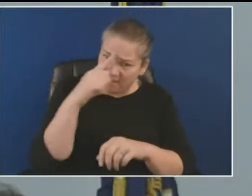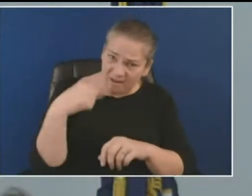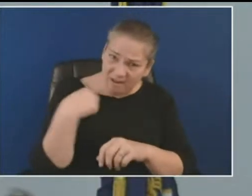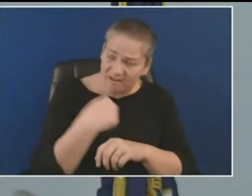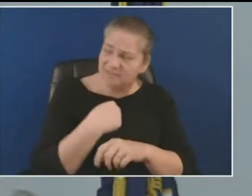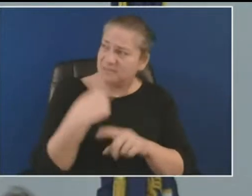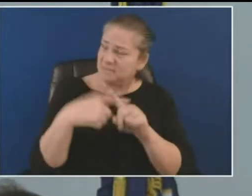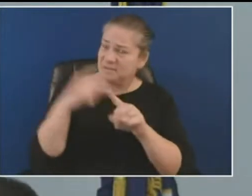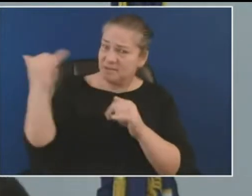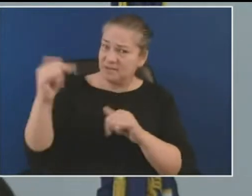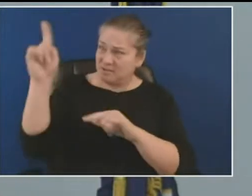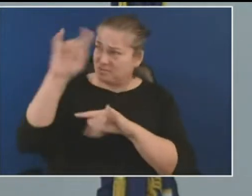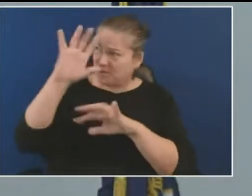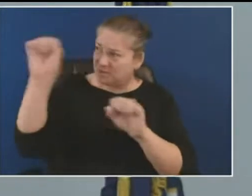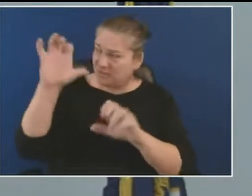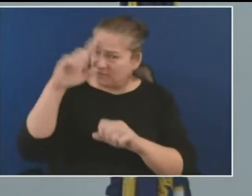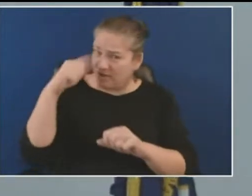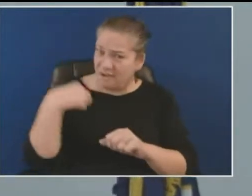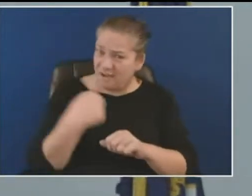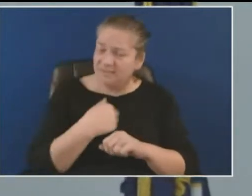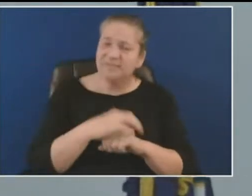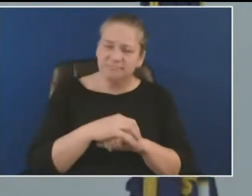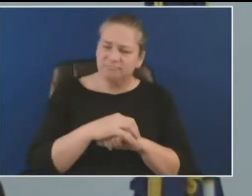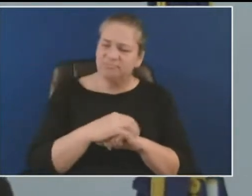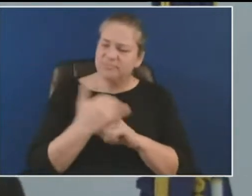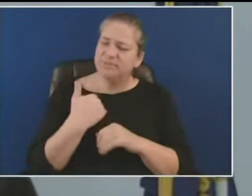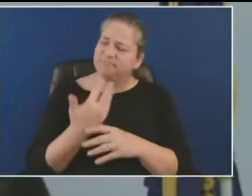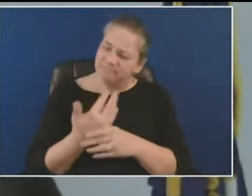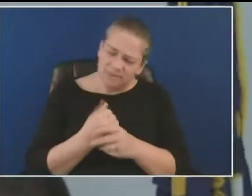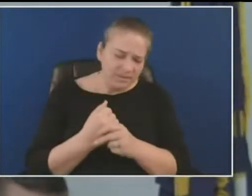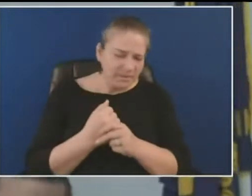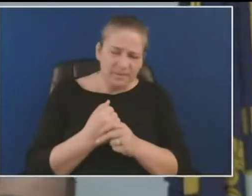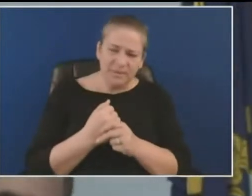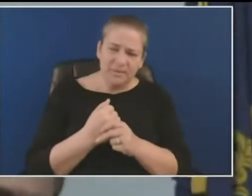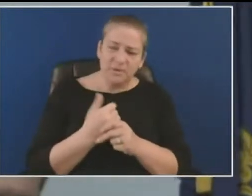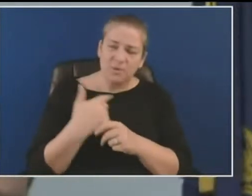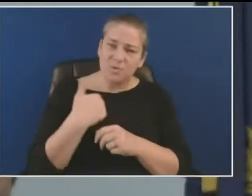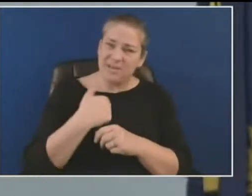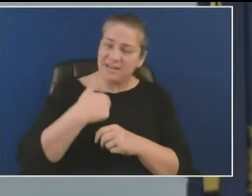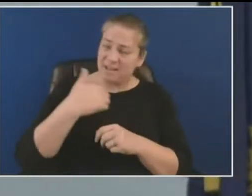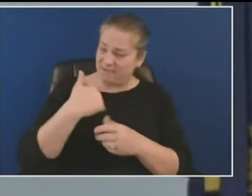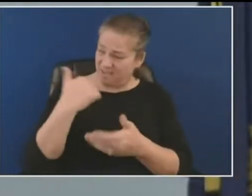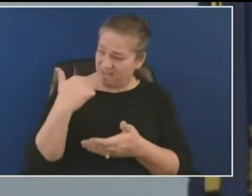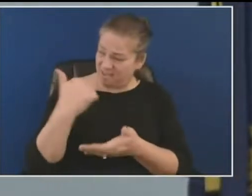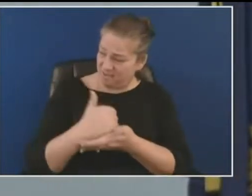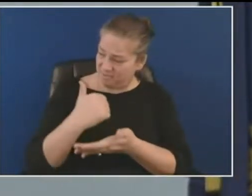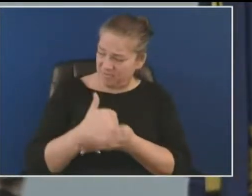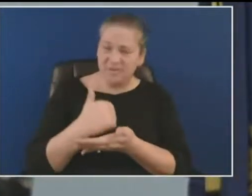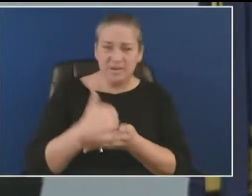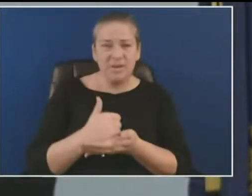And the best way to help is just like the governor stated, but there's another way I talked to our local Red Cross.